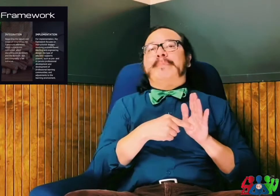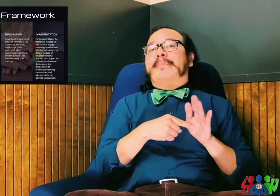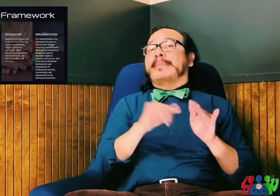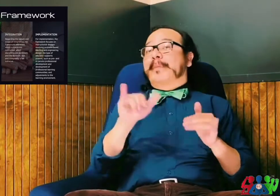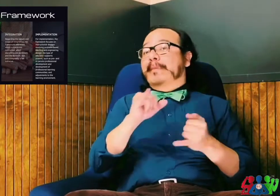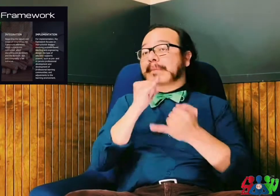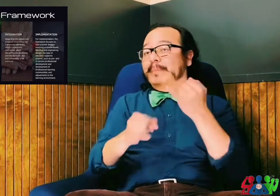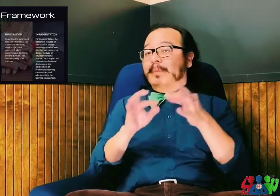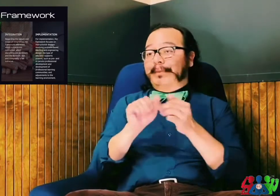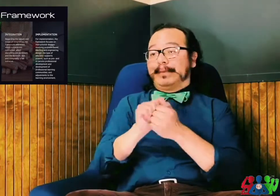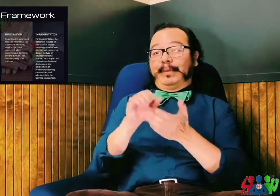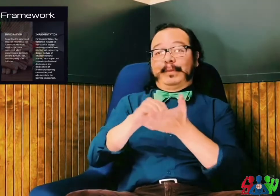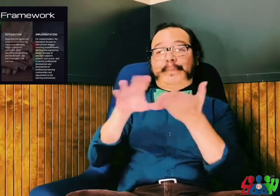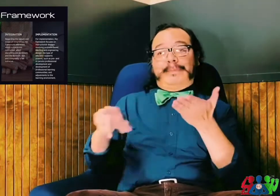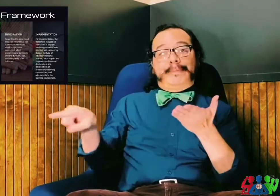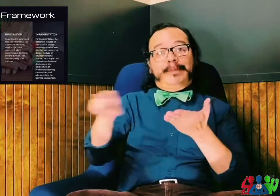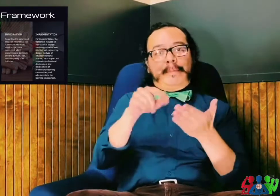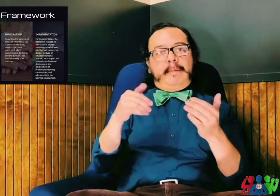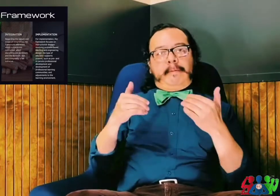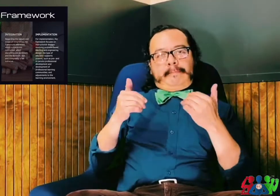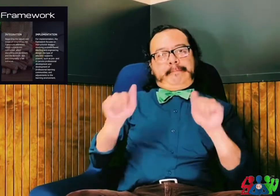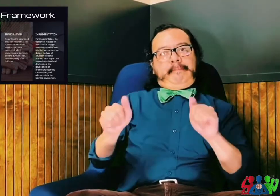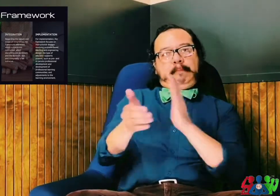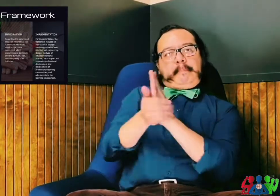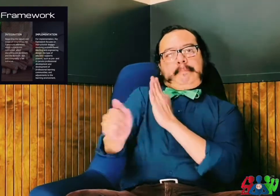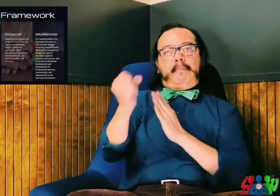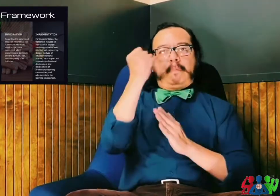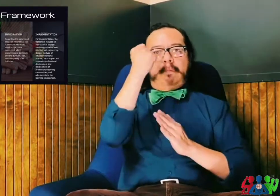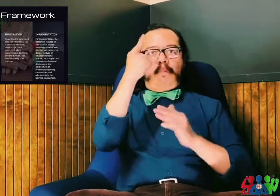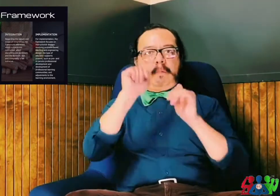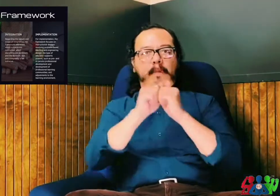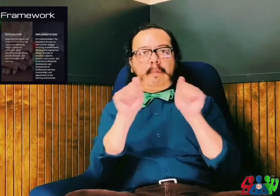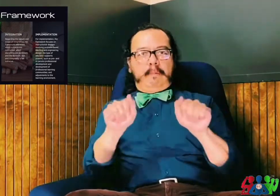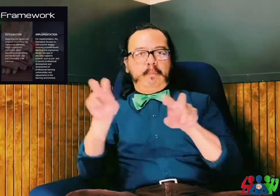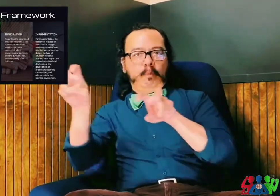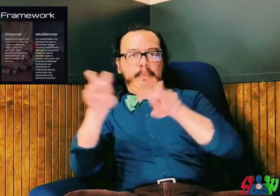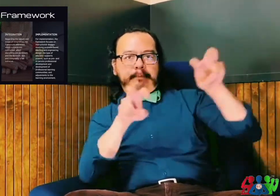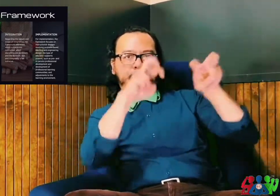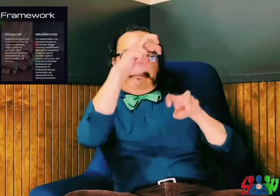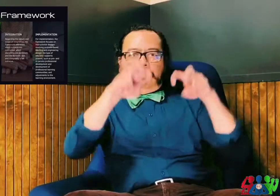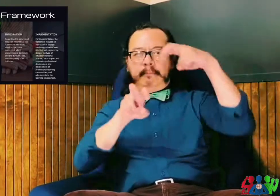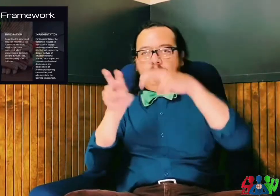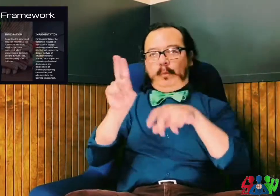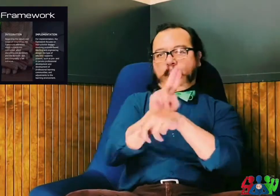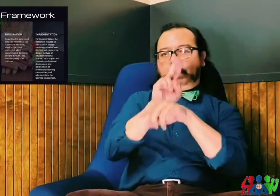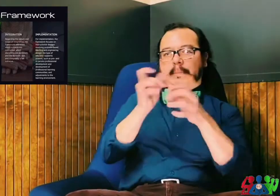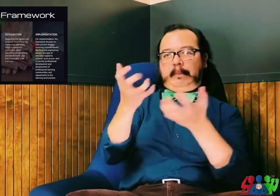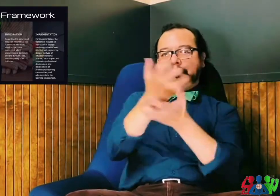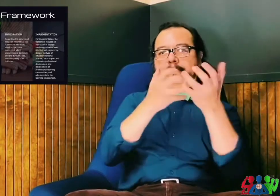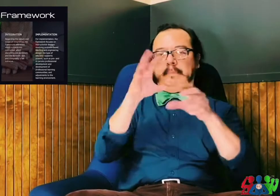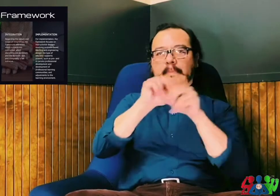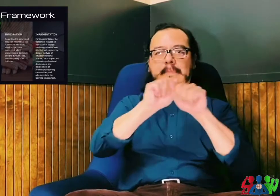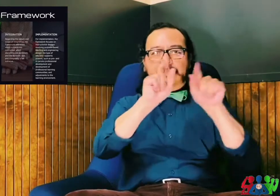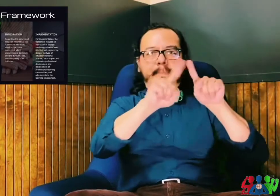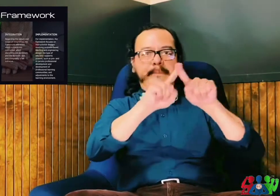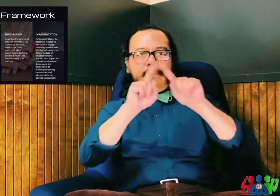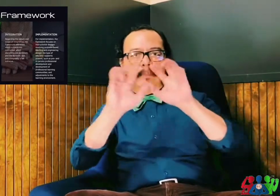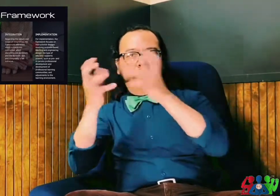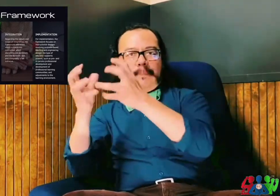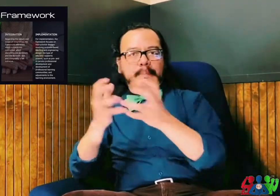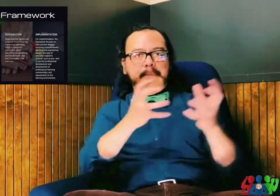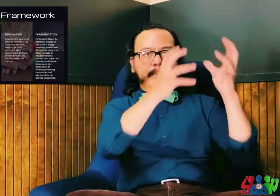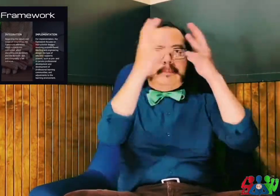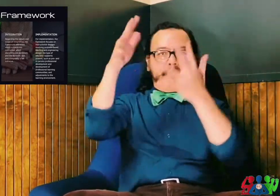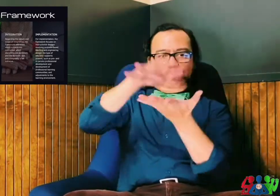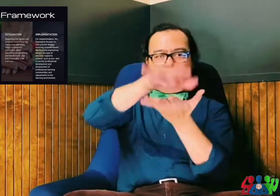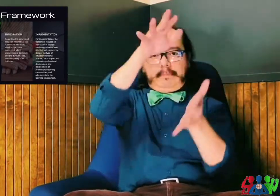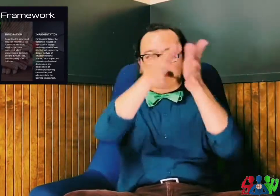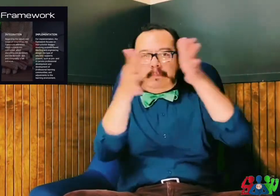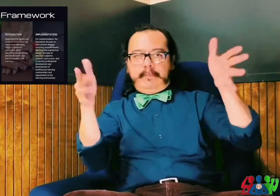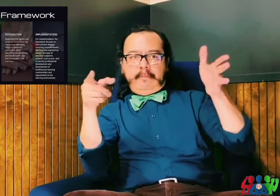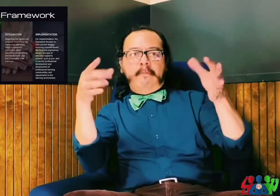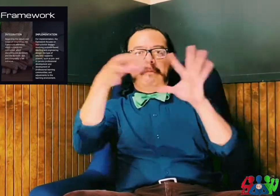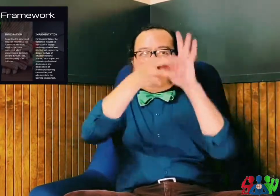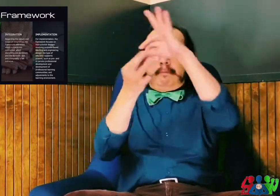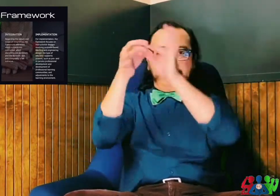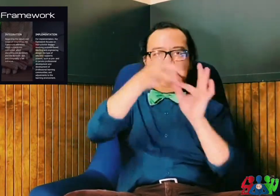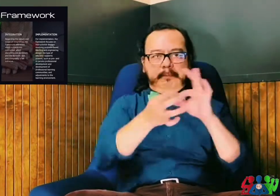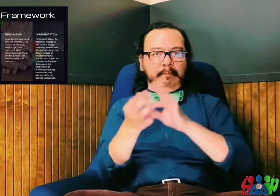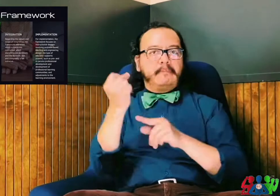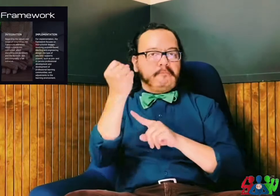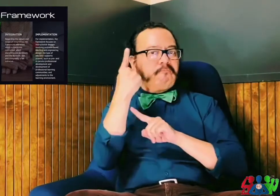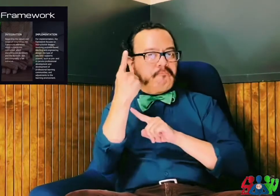and the ability to transfer understanding across STEM disciplines.